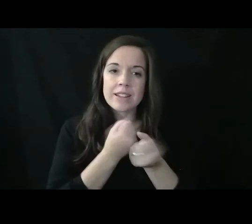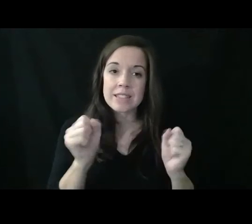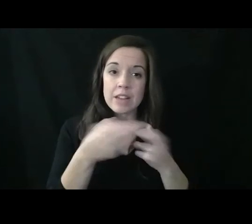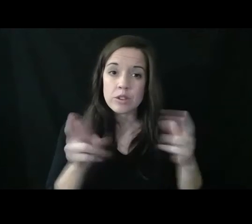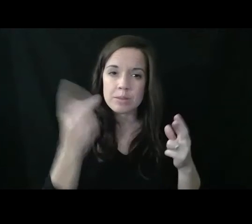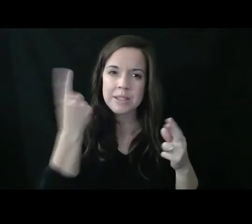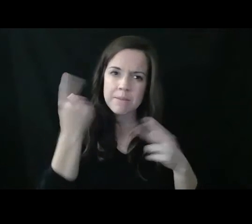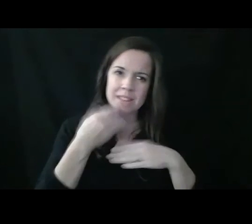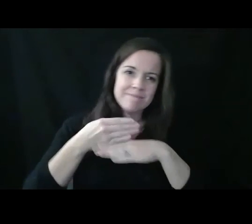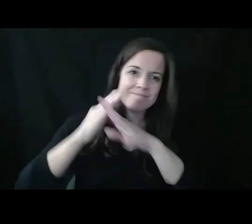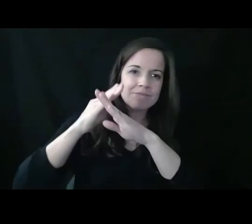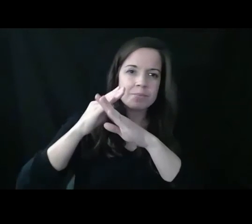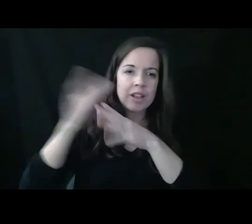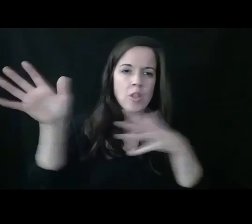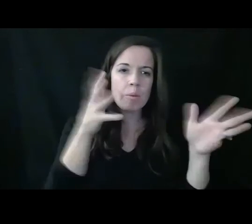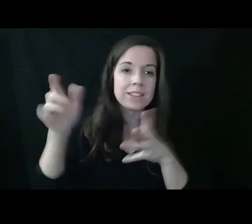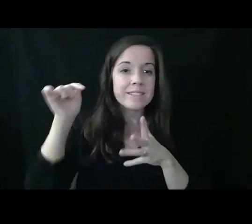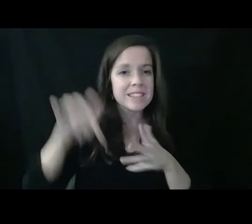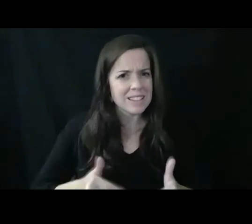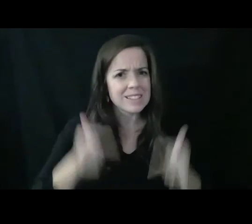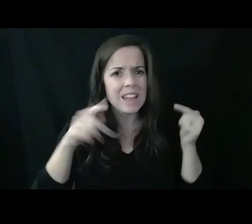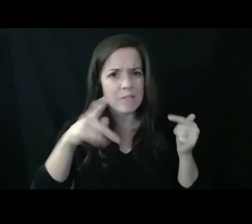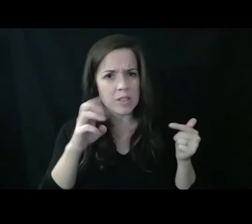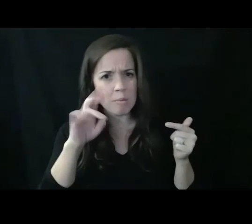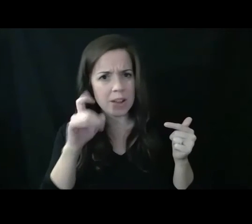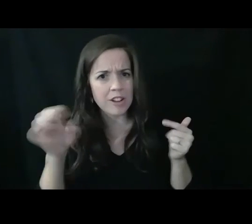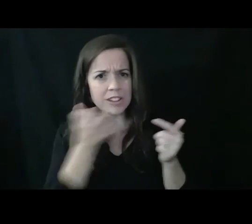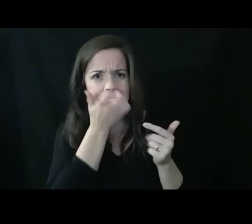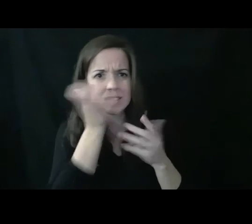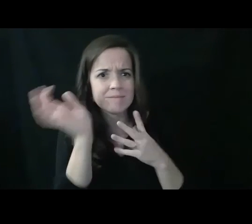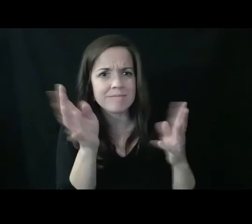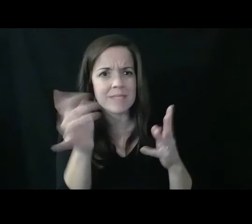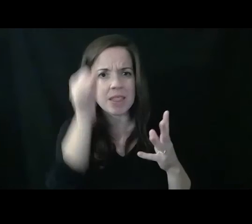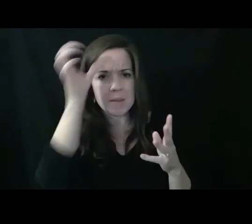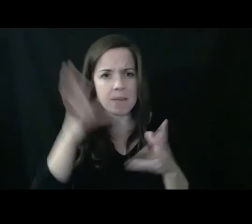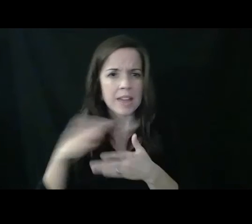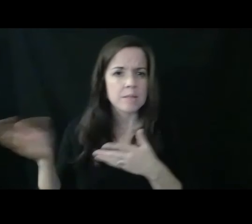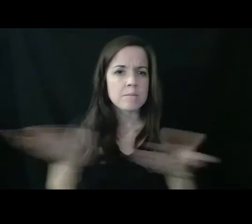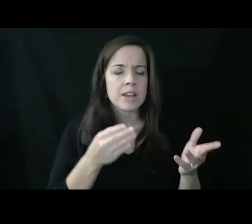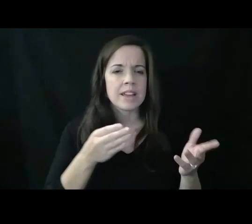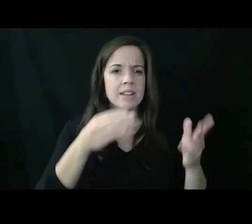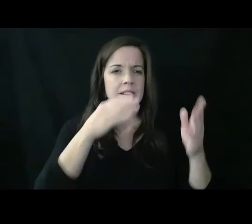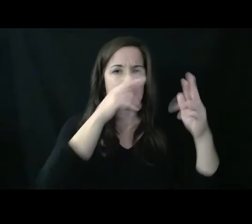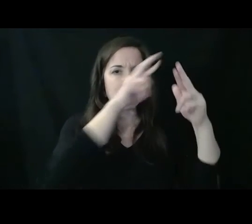This is life on the prairie, I say. The men bring bolts, drive rebar through concrete.